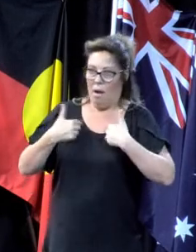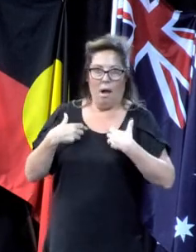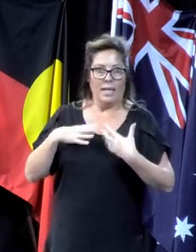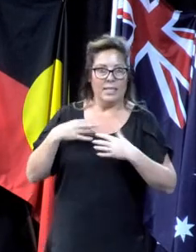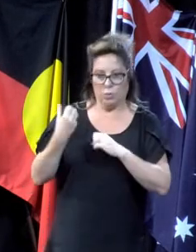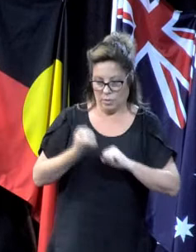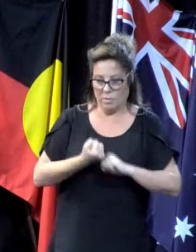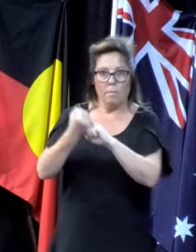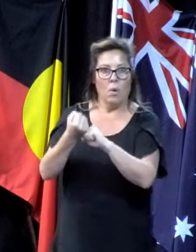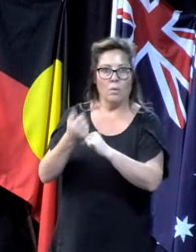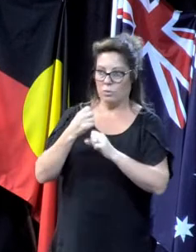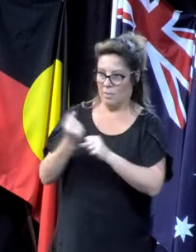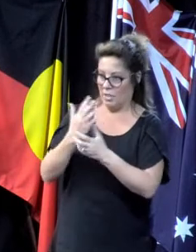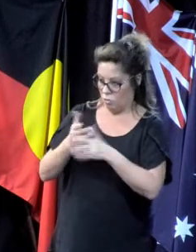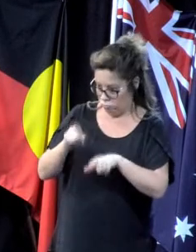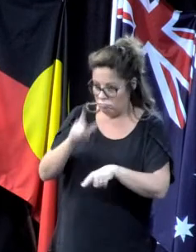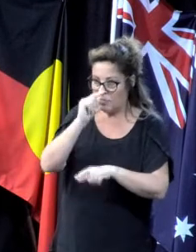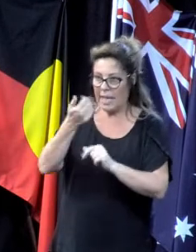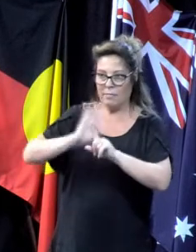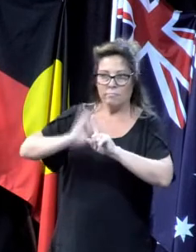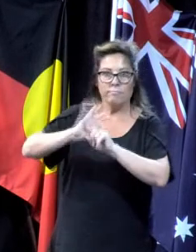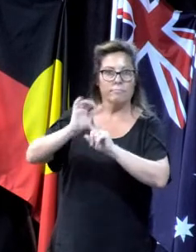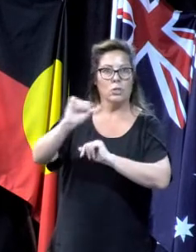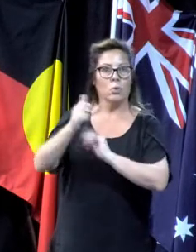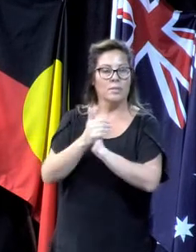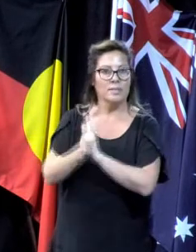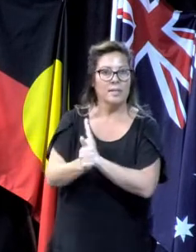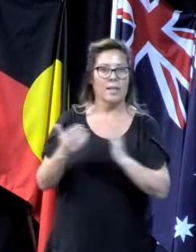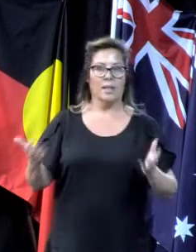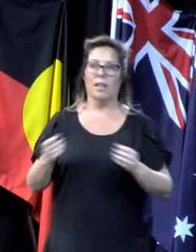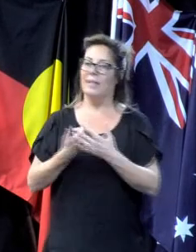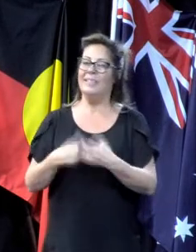If – and likewise with the school community engagement, I have an